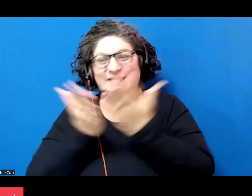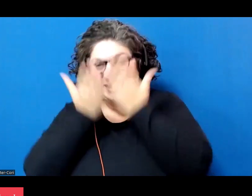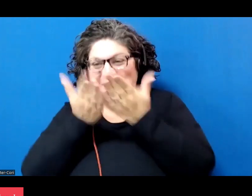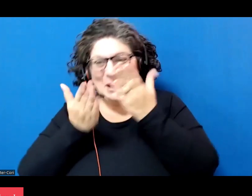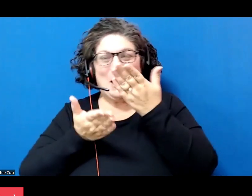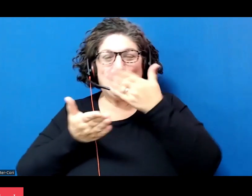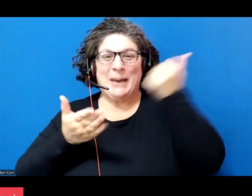Okay.